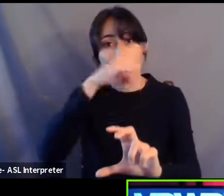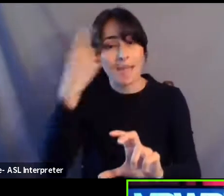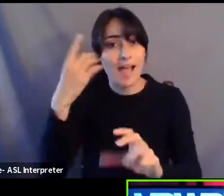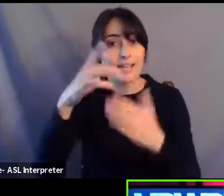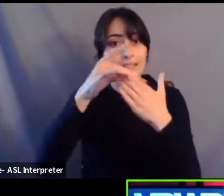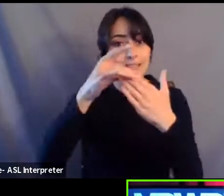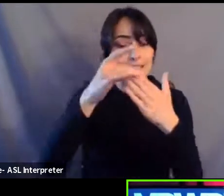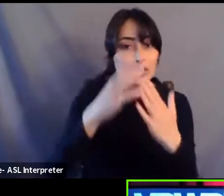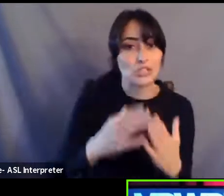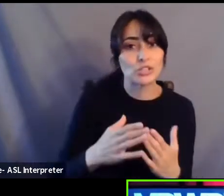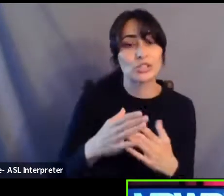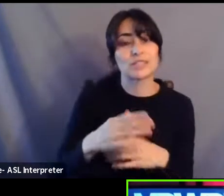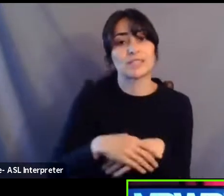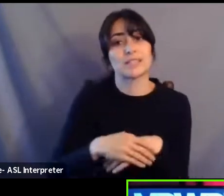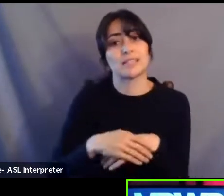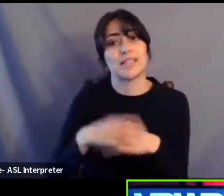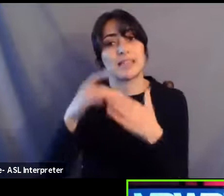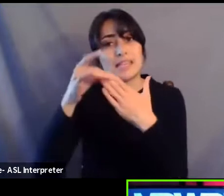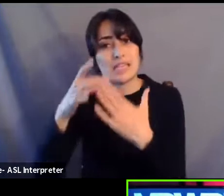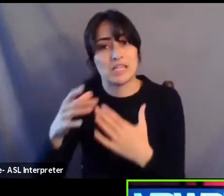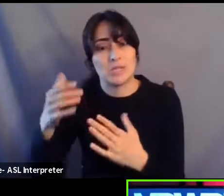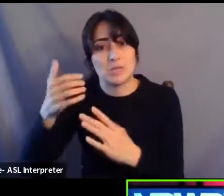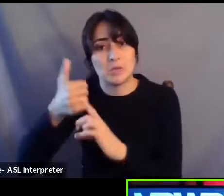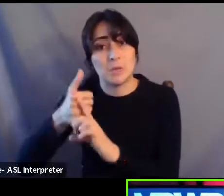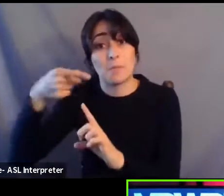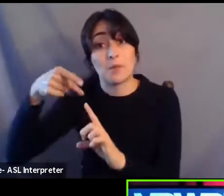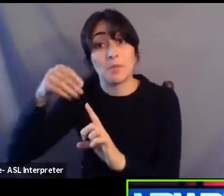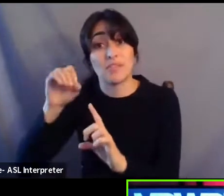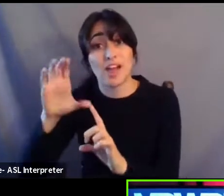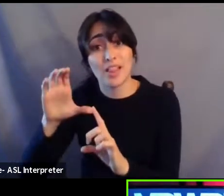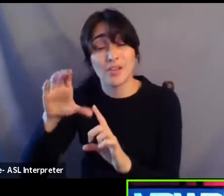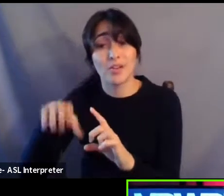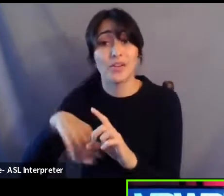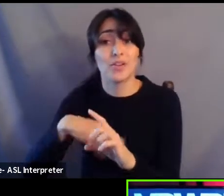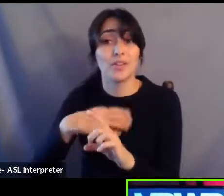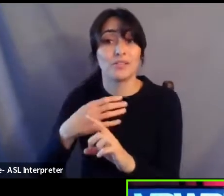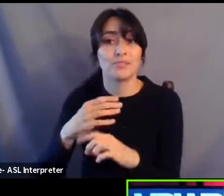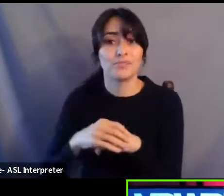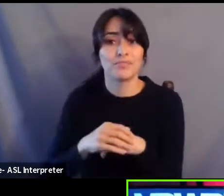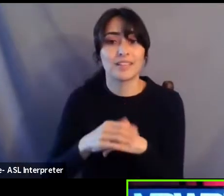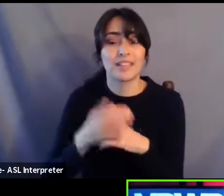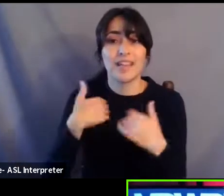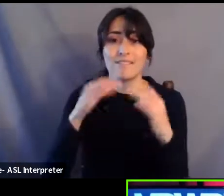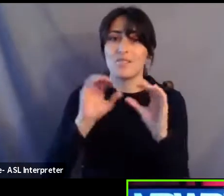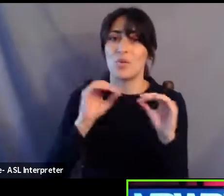and leaders of color to not only lead organizations to help them become more anti-racist